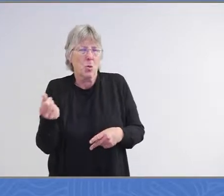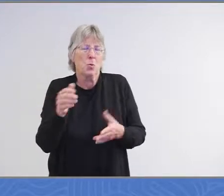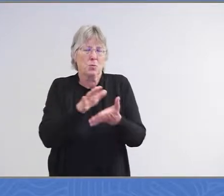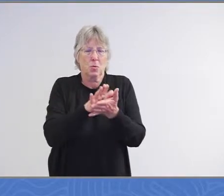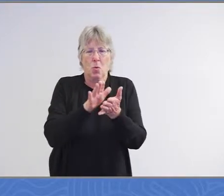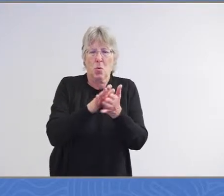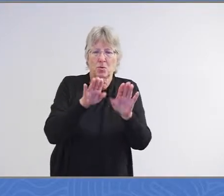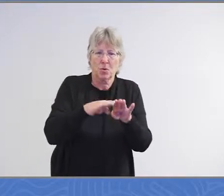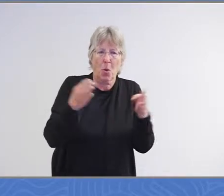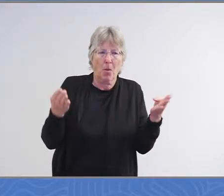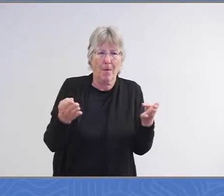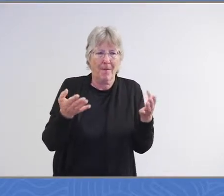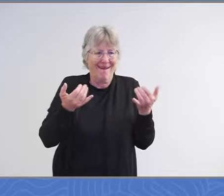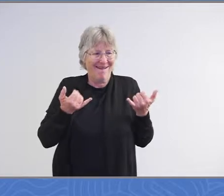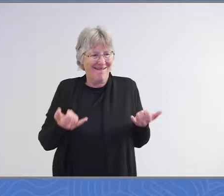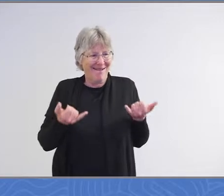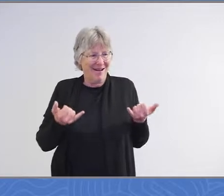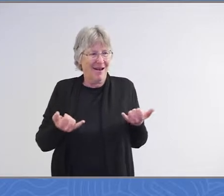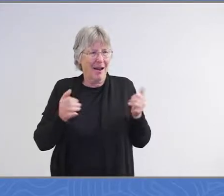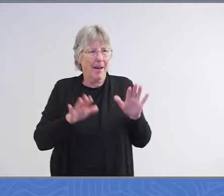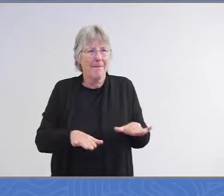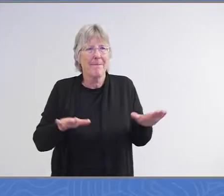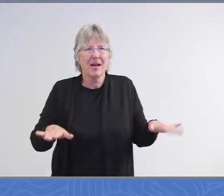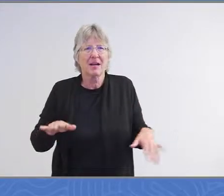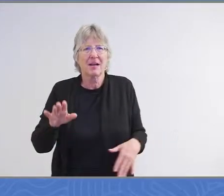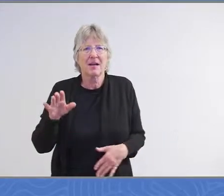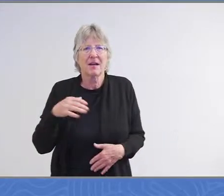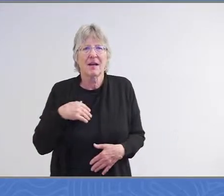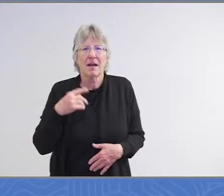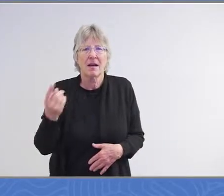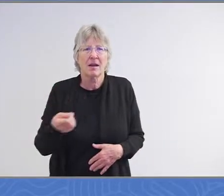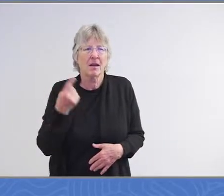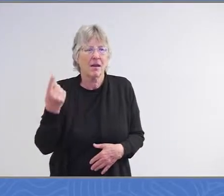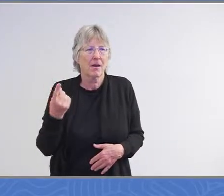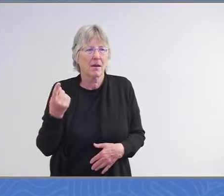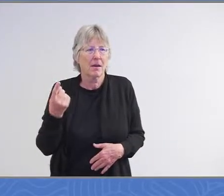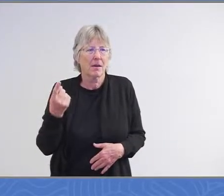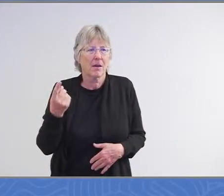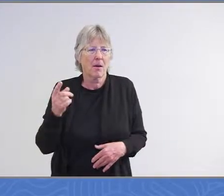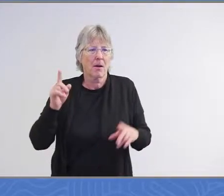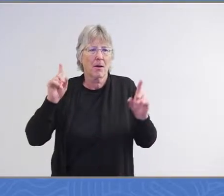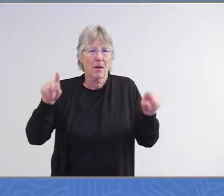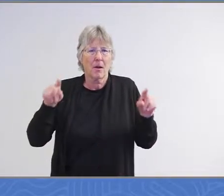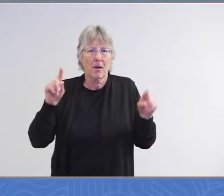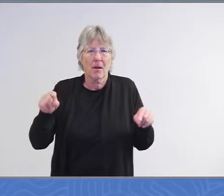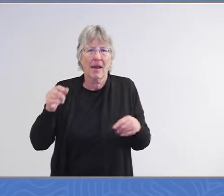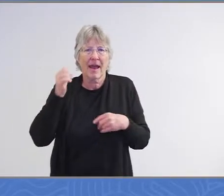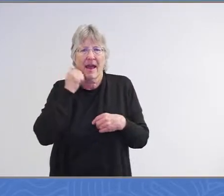At the moment, my job is the only place where I am at a daily risk of contracting COVID